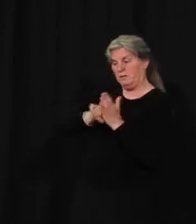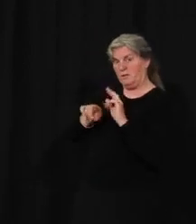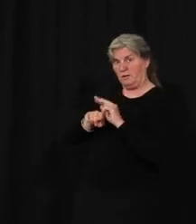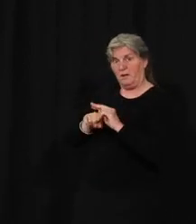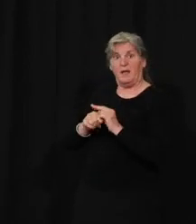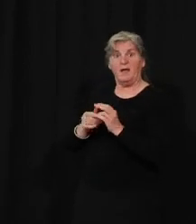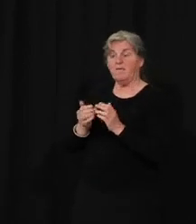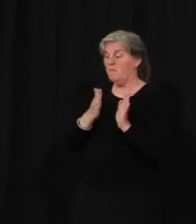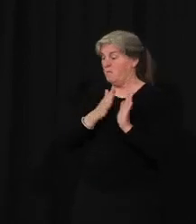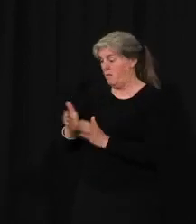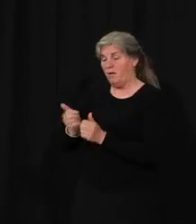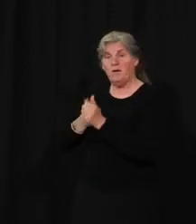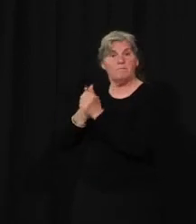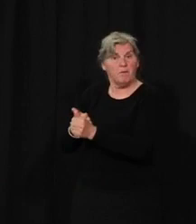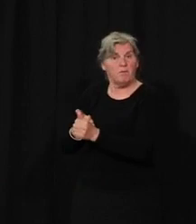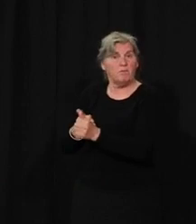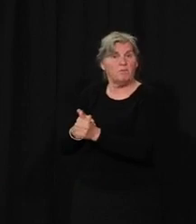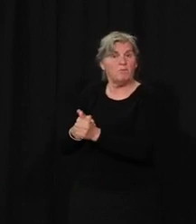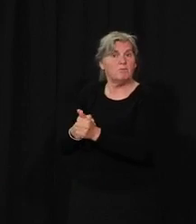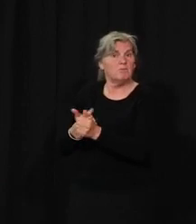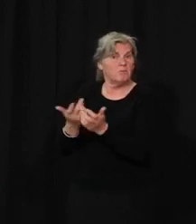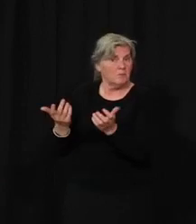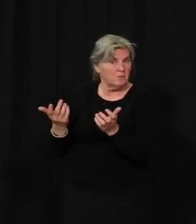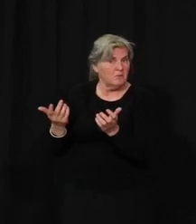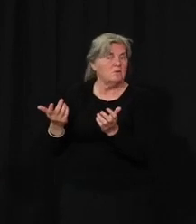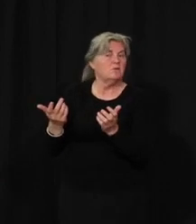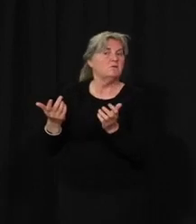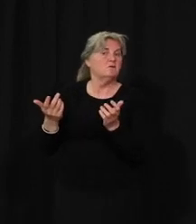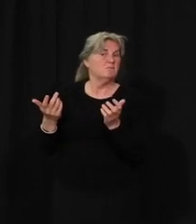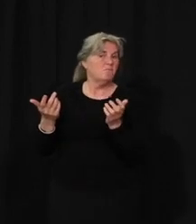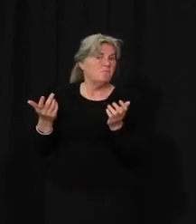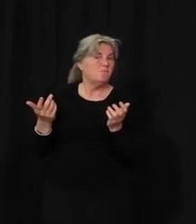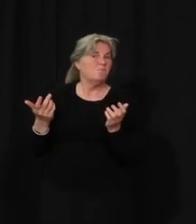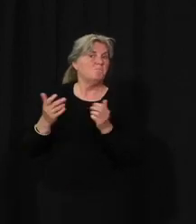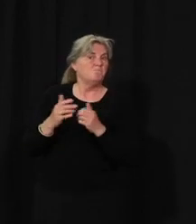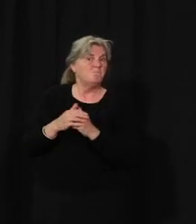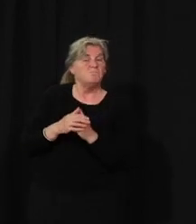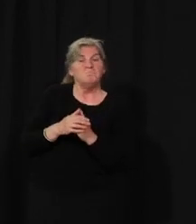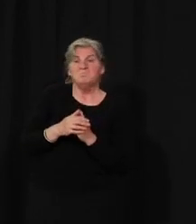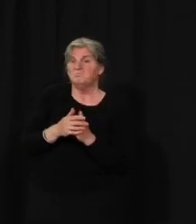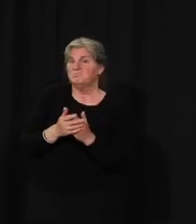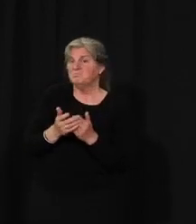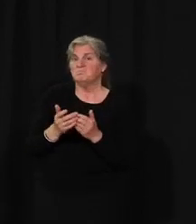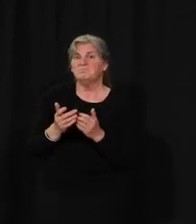followed, then that is definitey